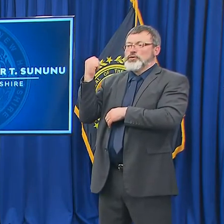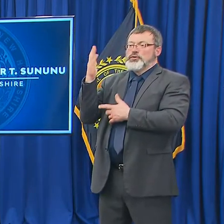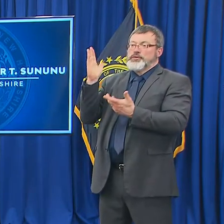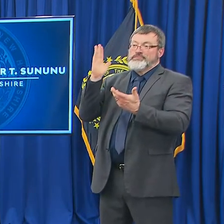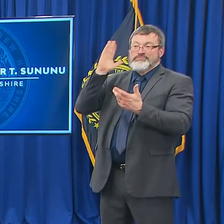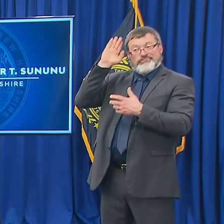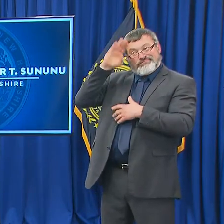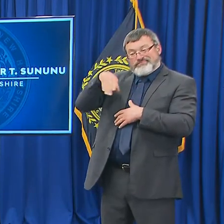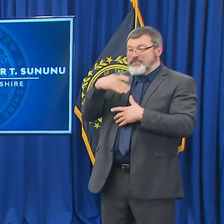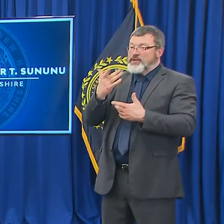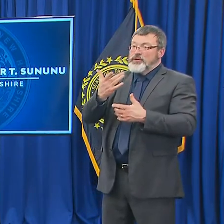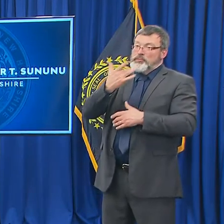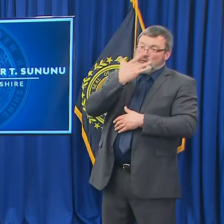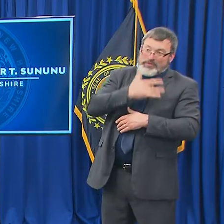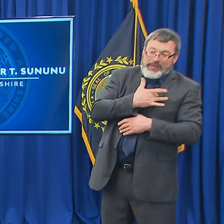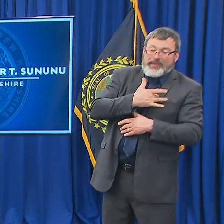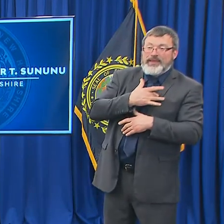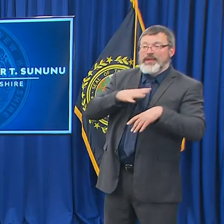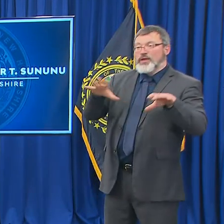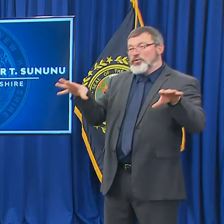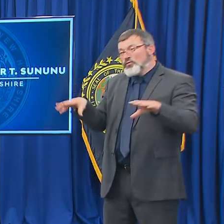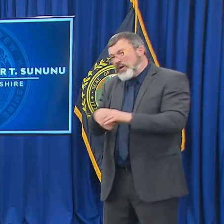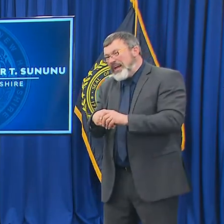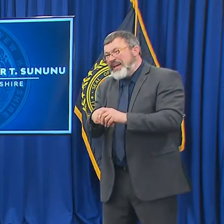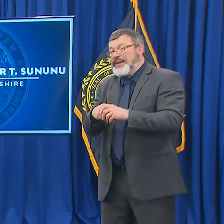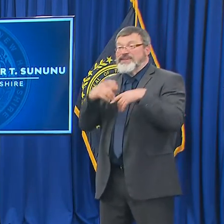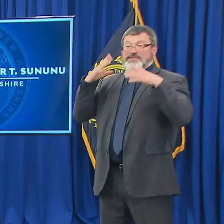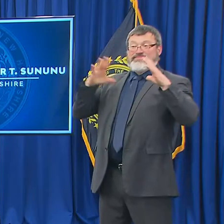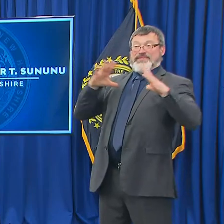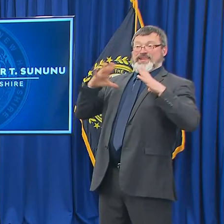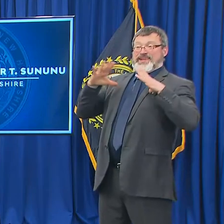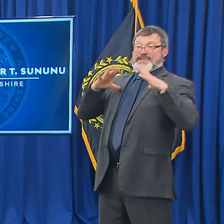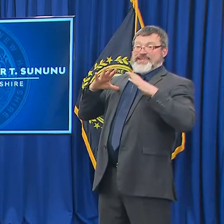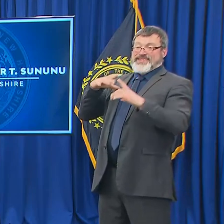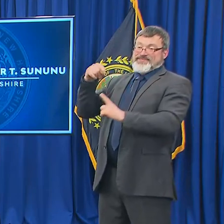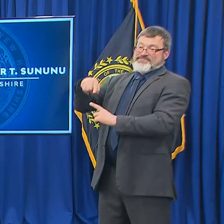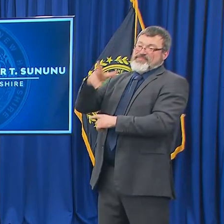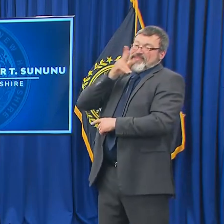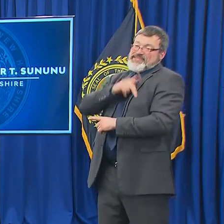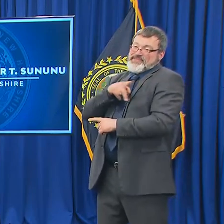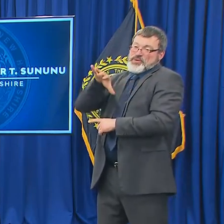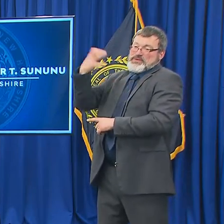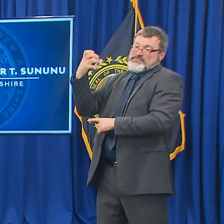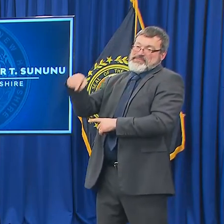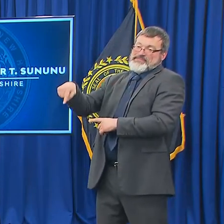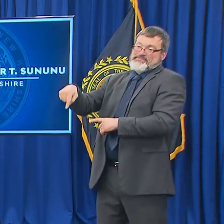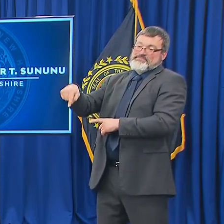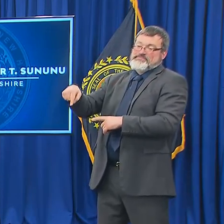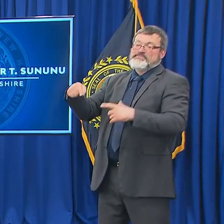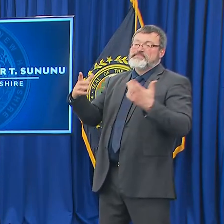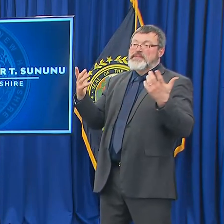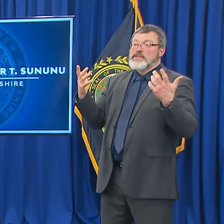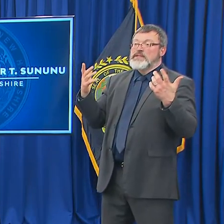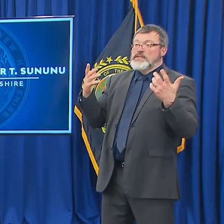And I can tell you of the five and over 500 individuals today I can guarantee you that we announced that have covered last week.